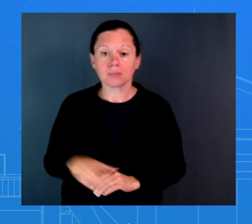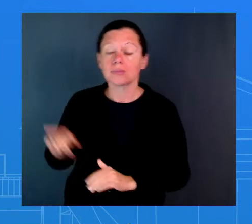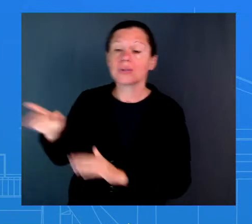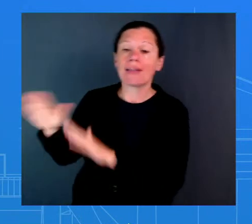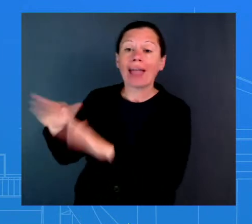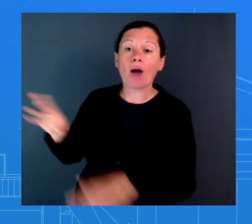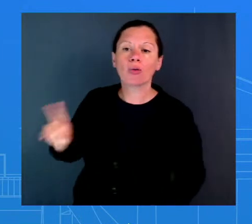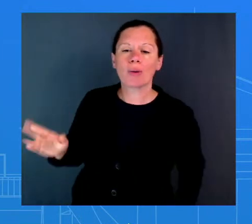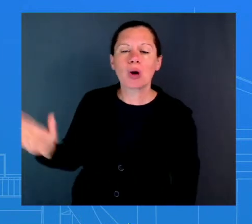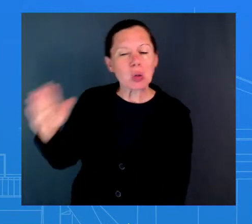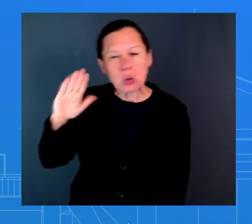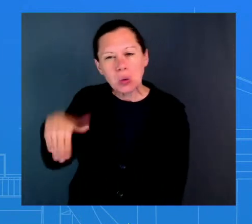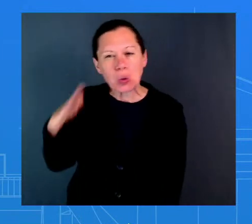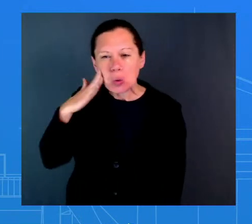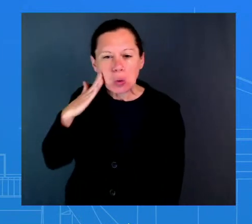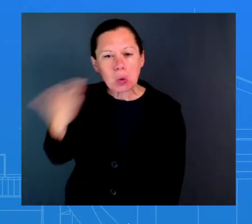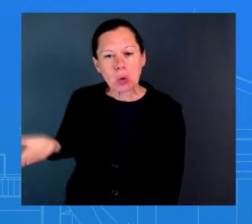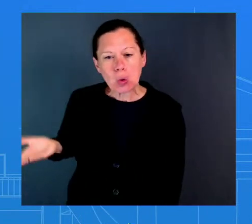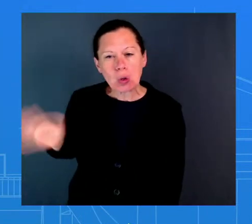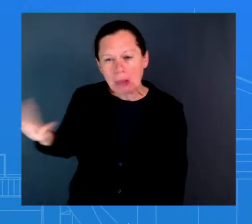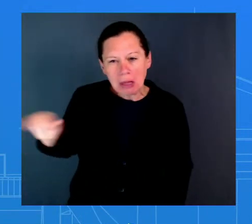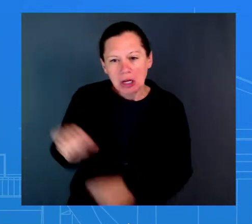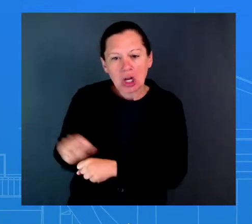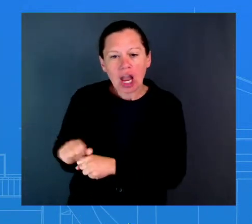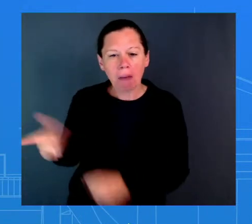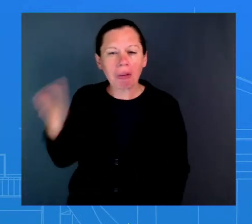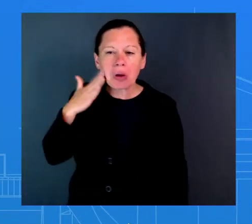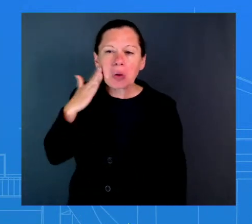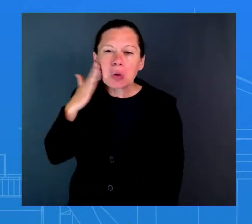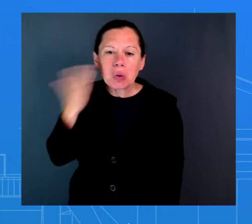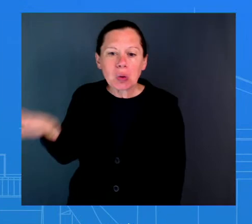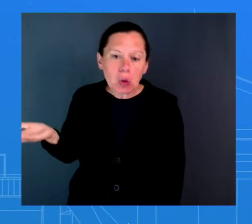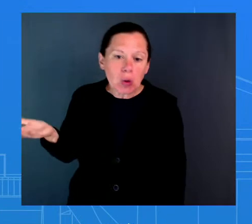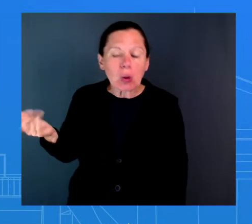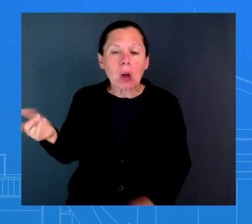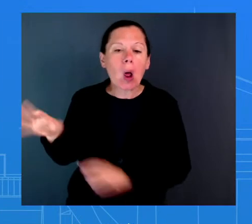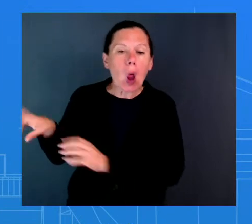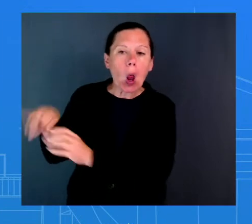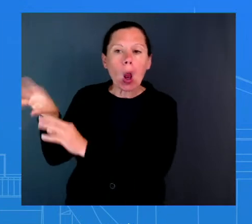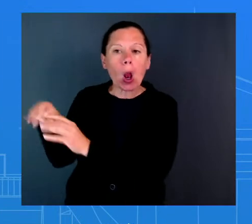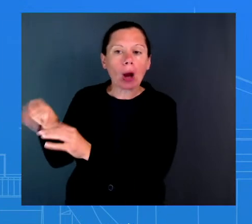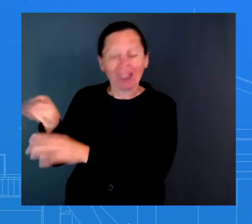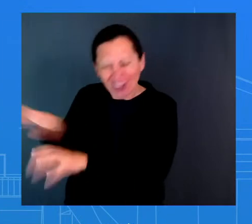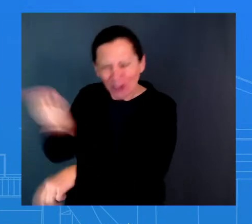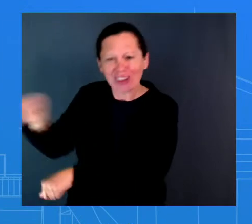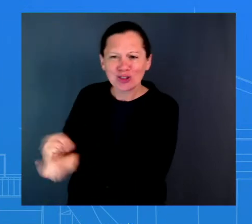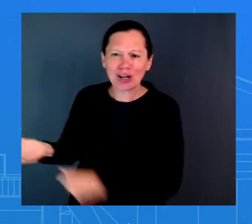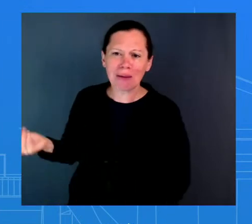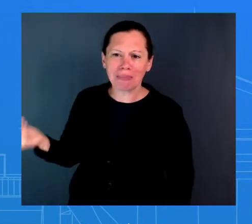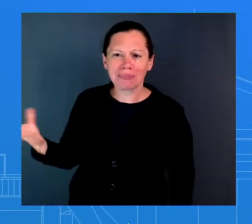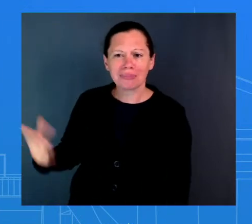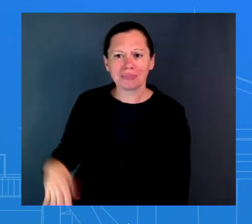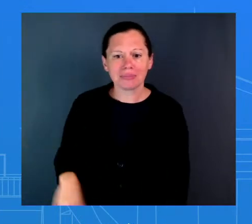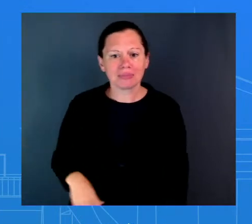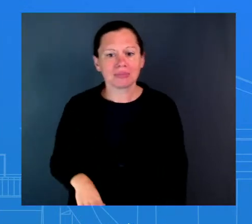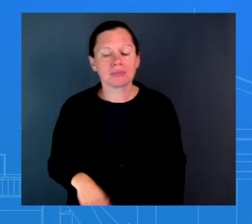They're the ones -- they're the ones to fix this problem. The Press: And will the White House send an administration official to the picket lines